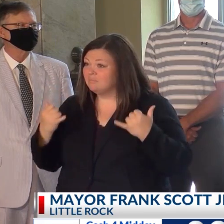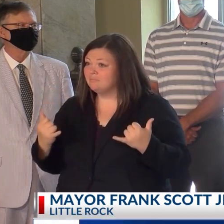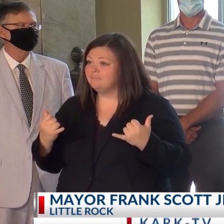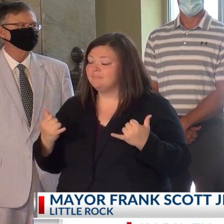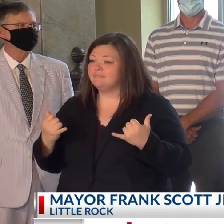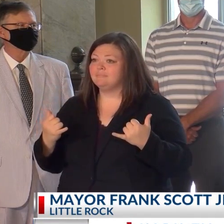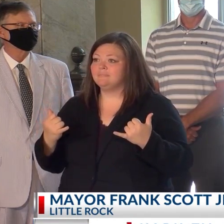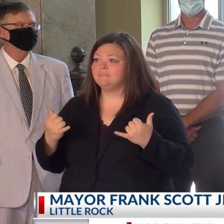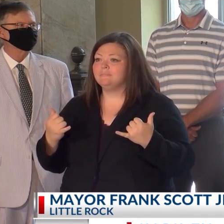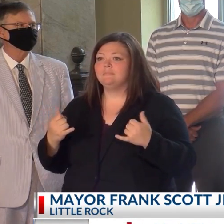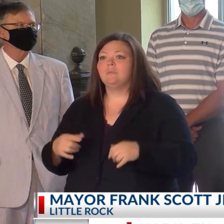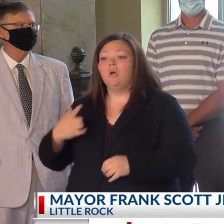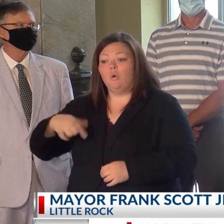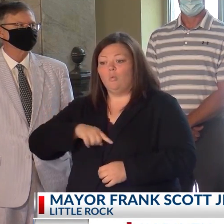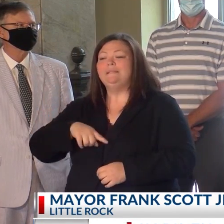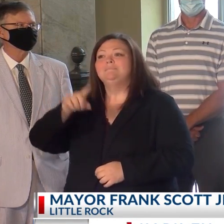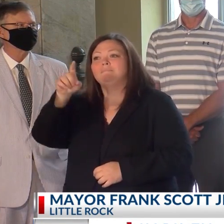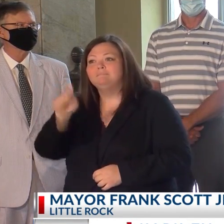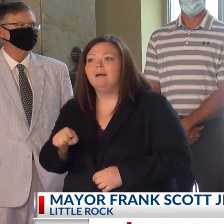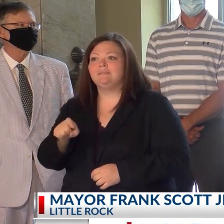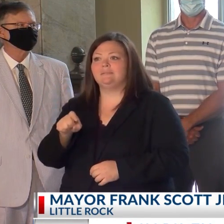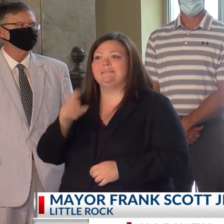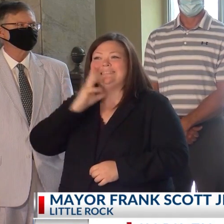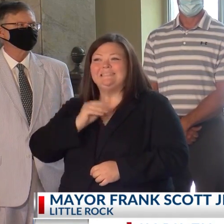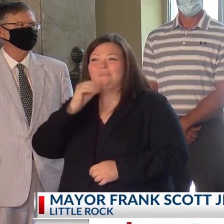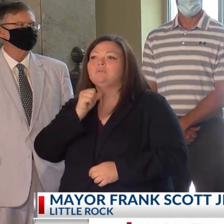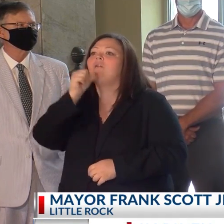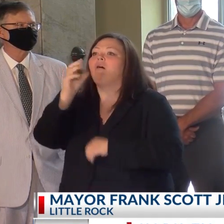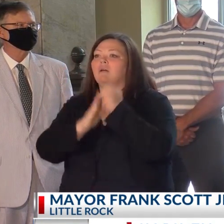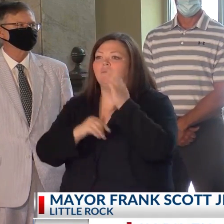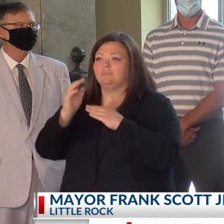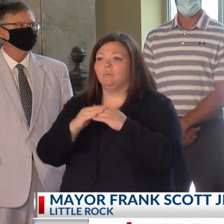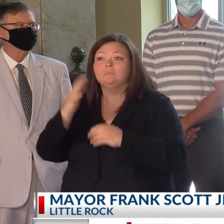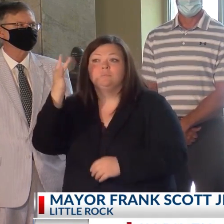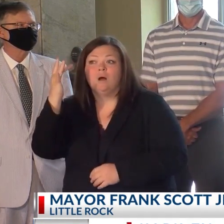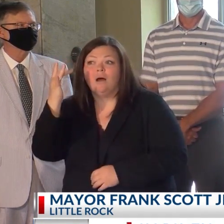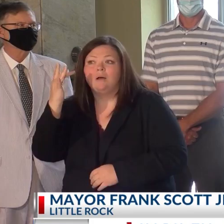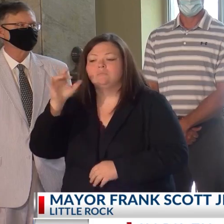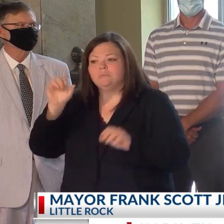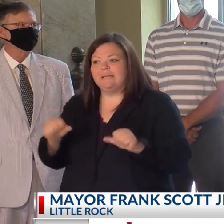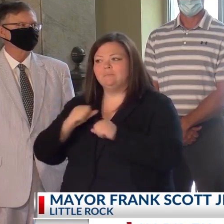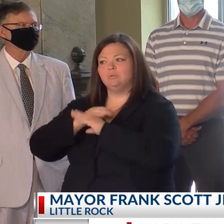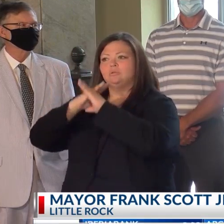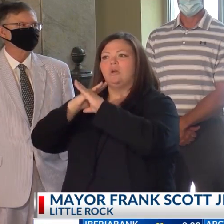Is a very uncomfortable thing. But right now. We have